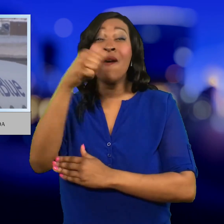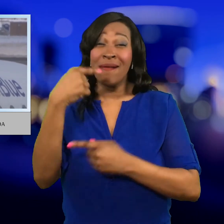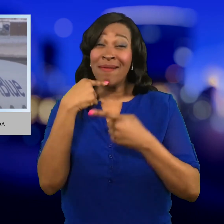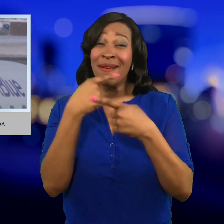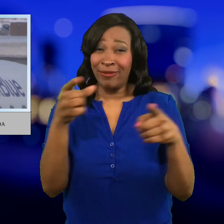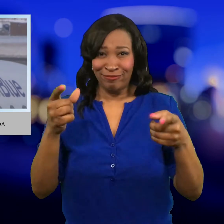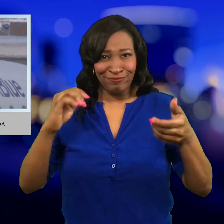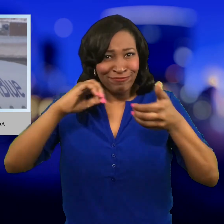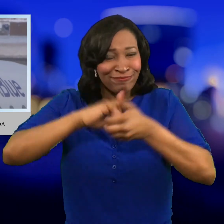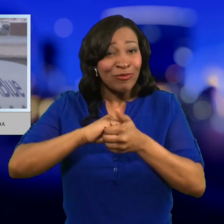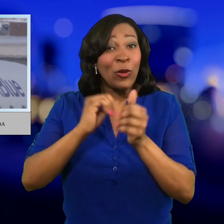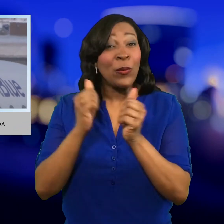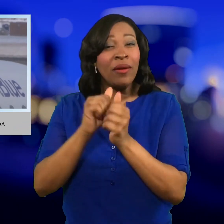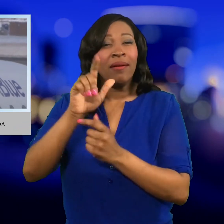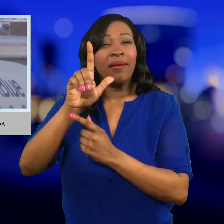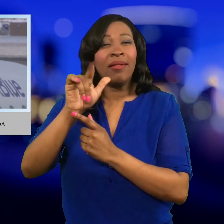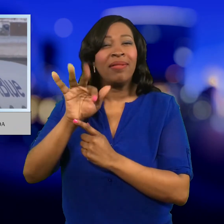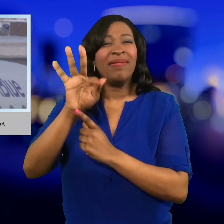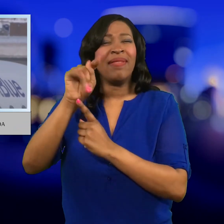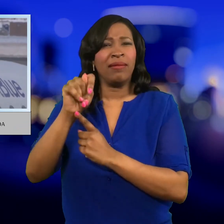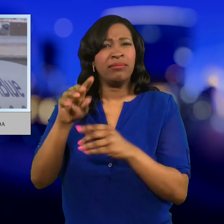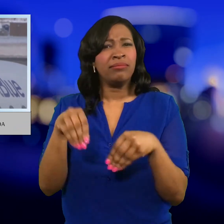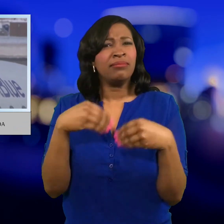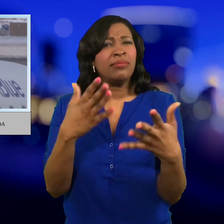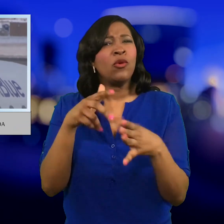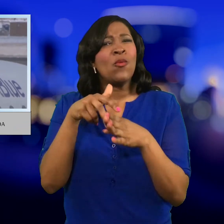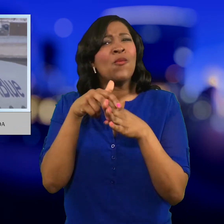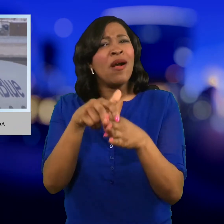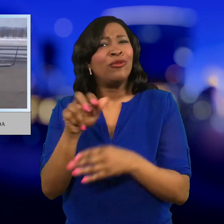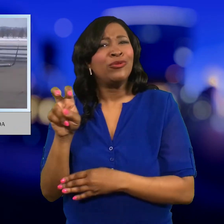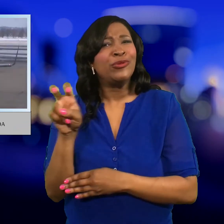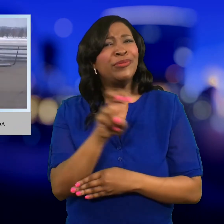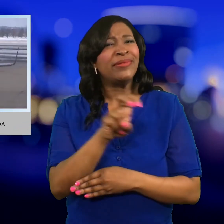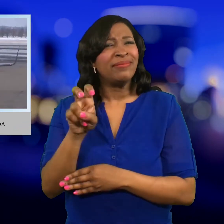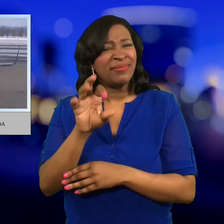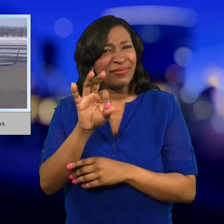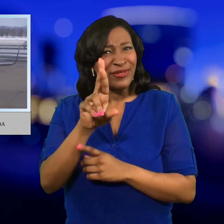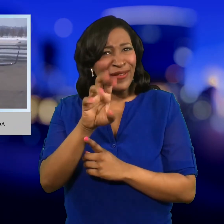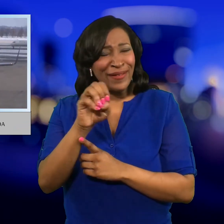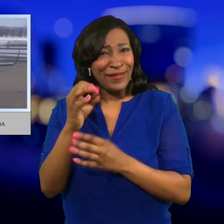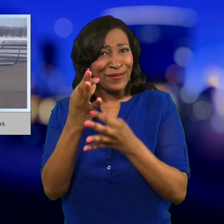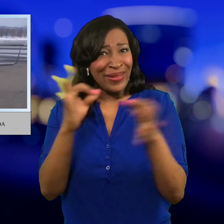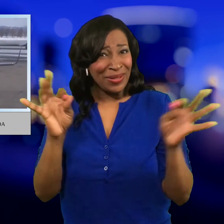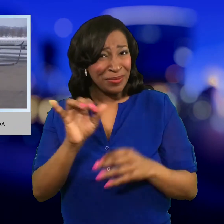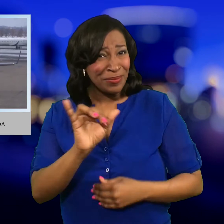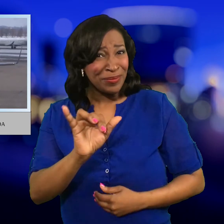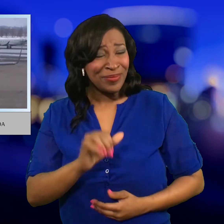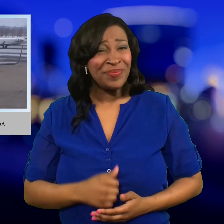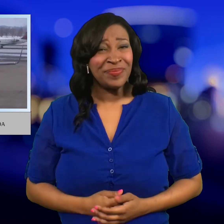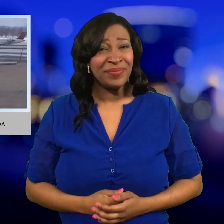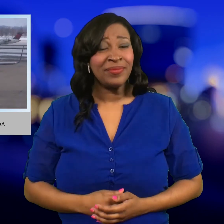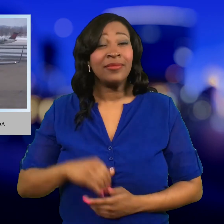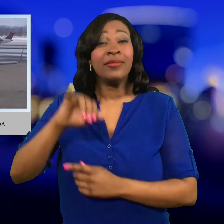JetBlue also announced a partnership with rideshare company Lyft to provide free ground transportation.